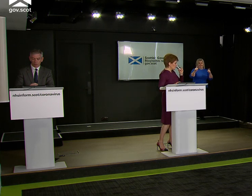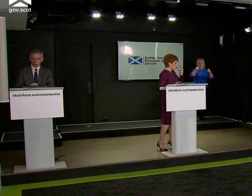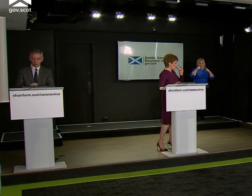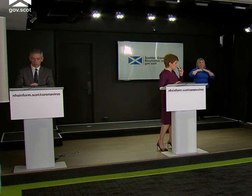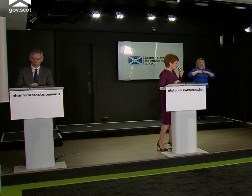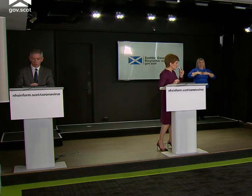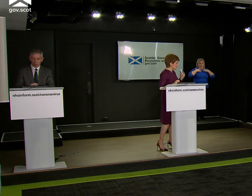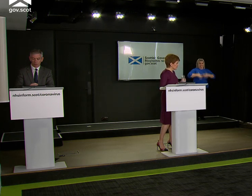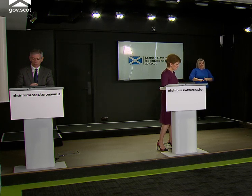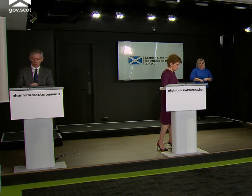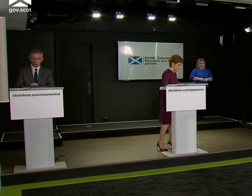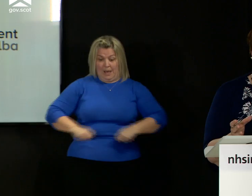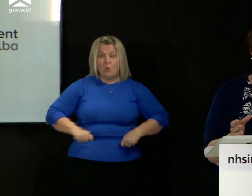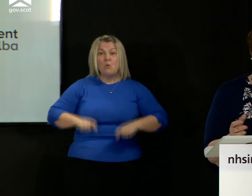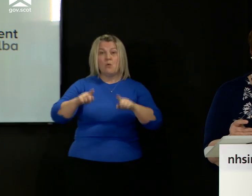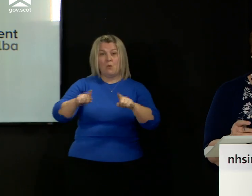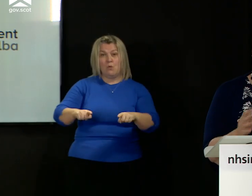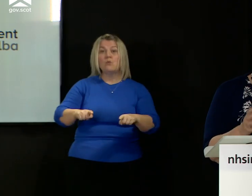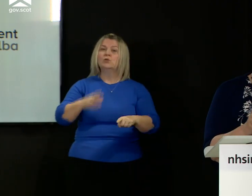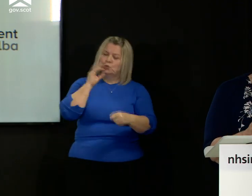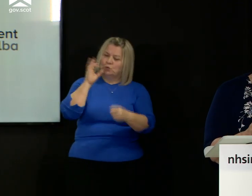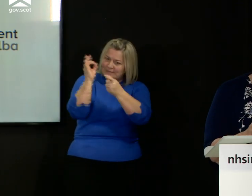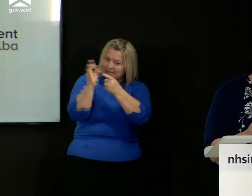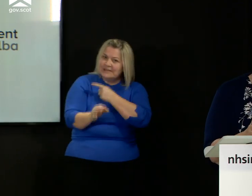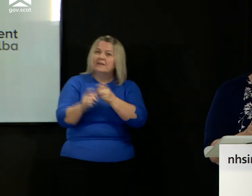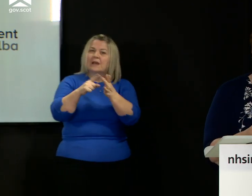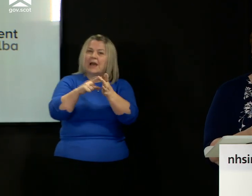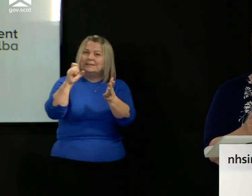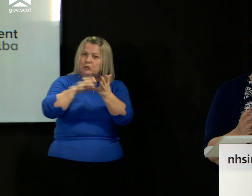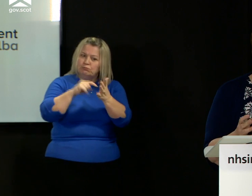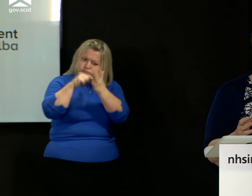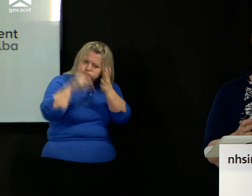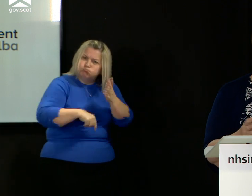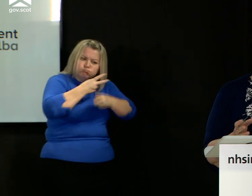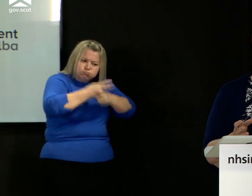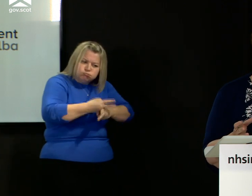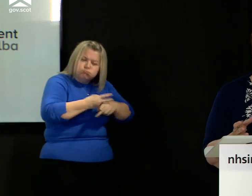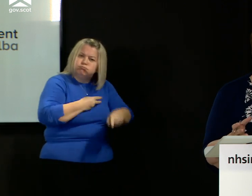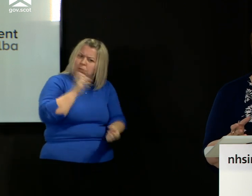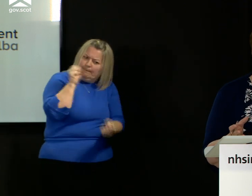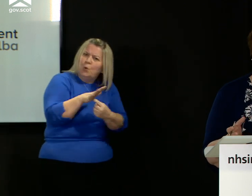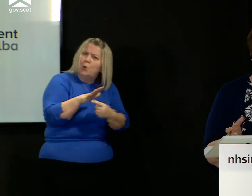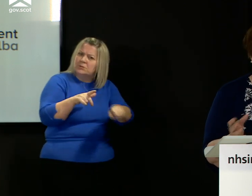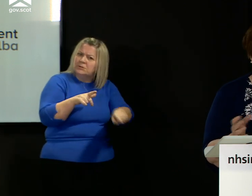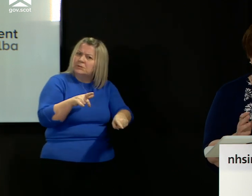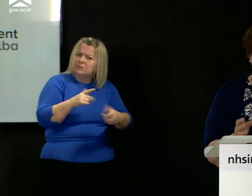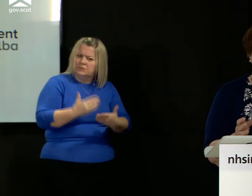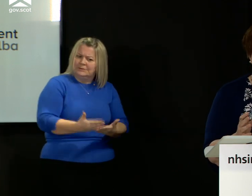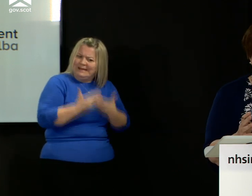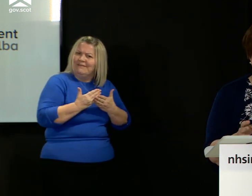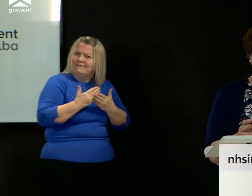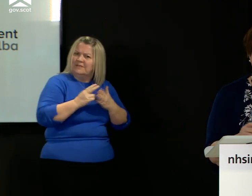extensively used with in an intensive care unit and other bespoke units they're very very important to keep our staff safe but at the moment we do have